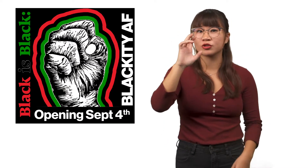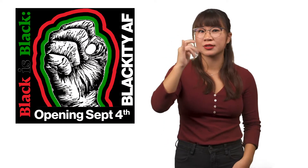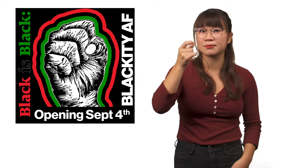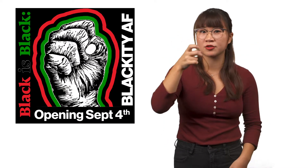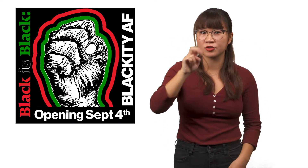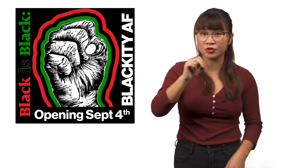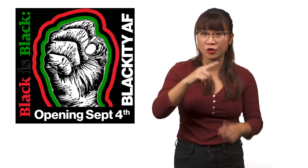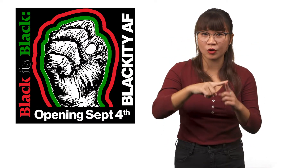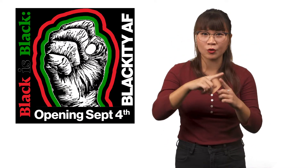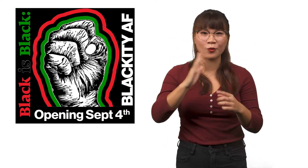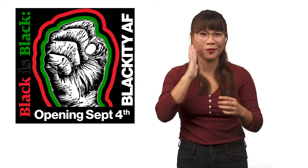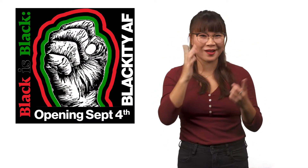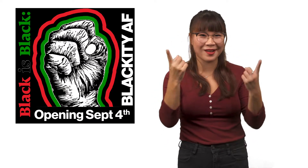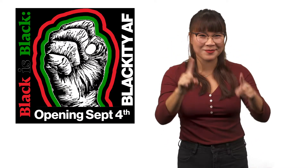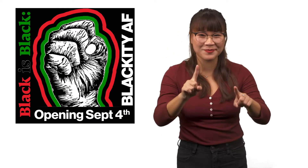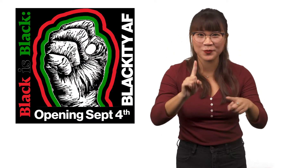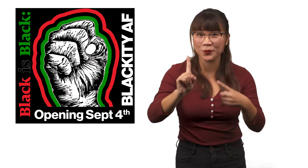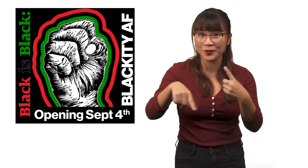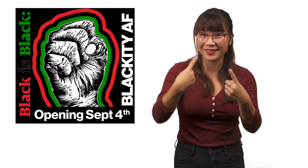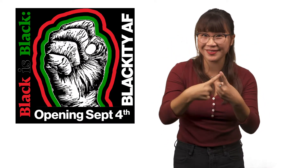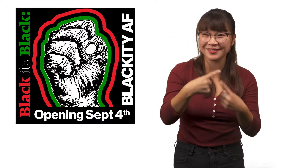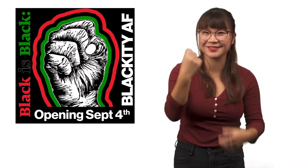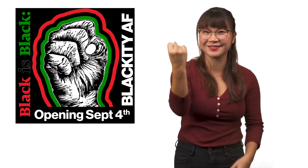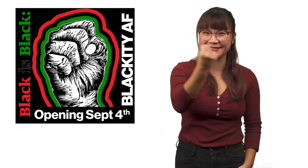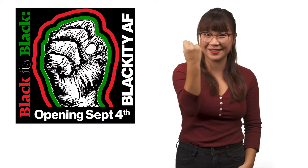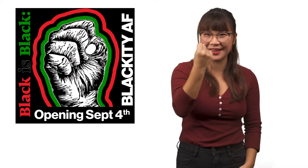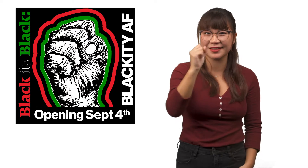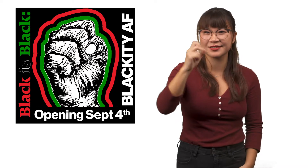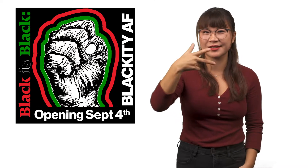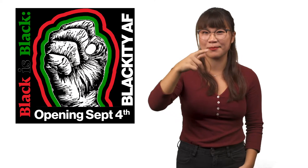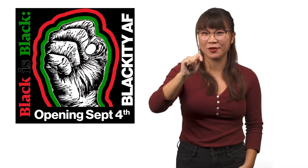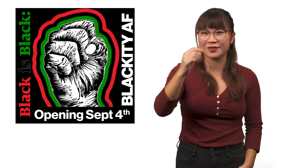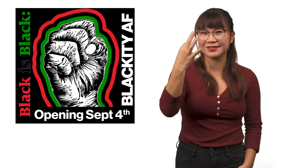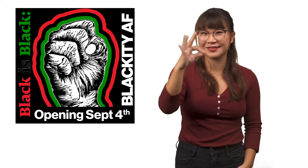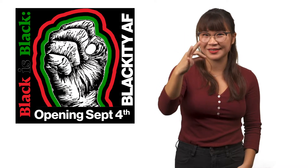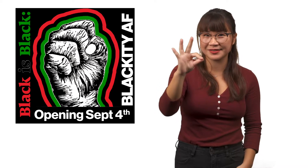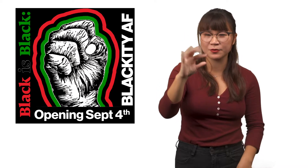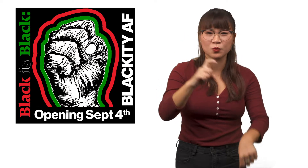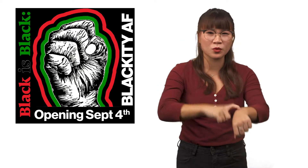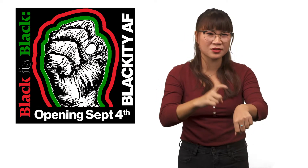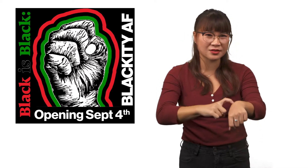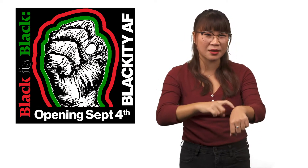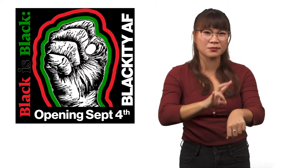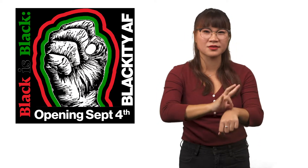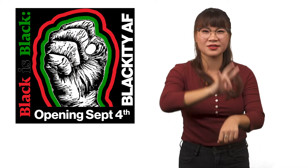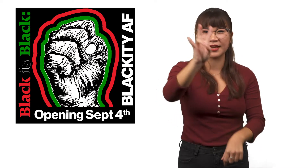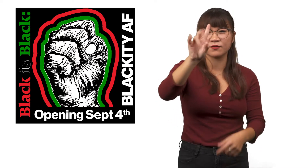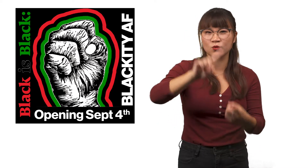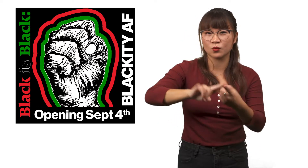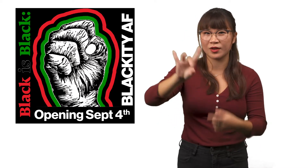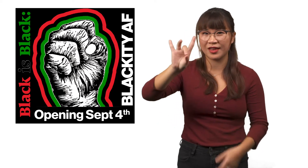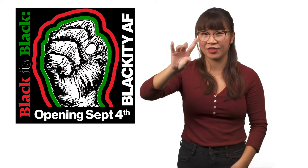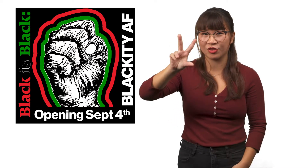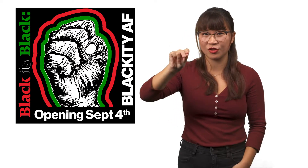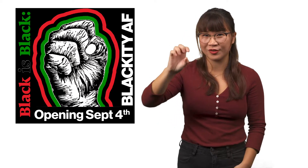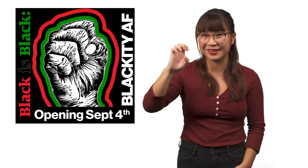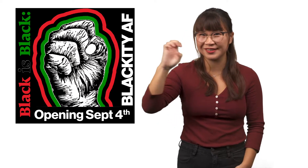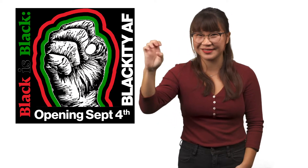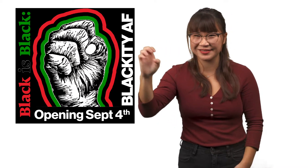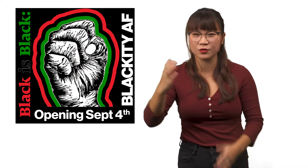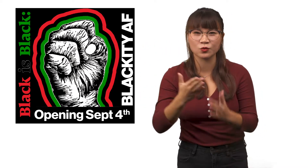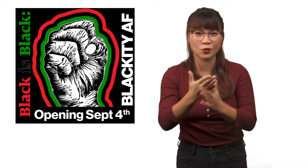The opening reception will be held on Saturday, September 19, from 7 to 8:30 p.m. Eastern